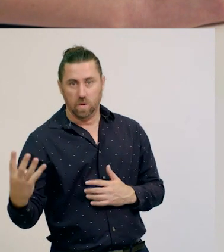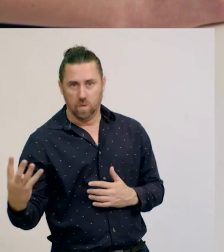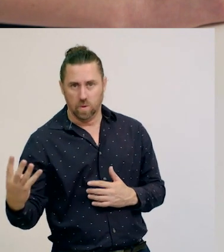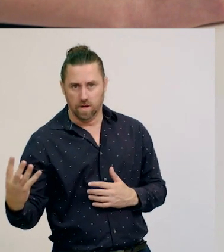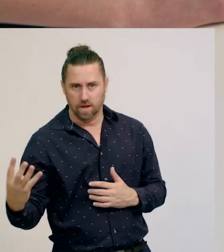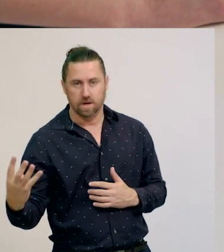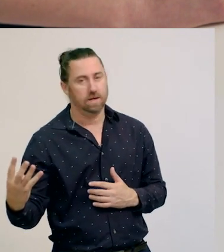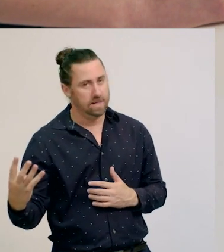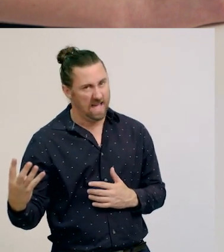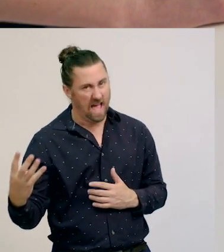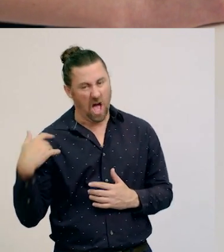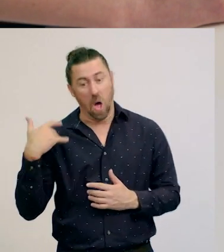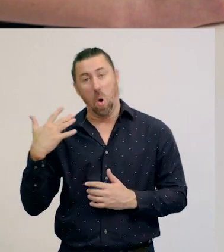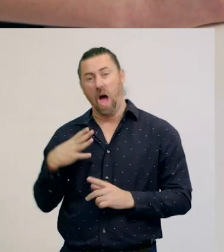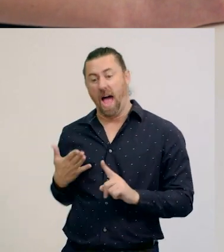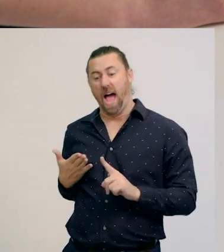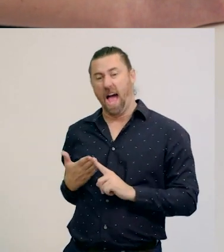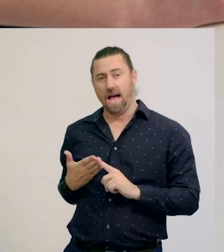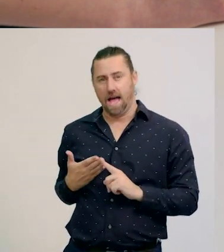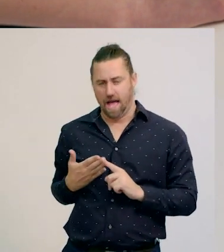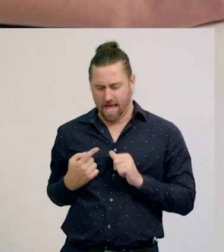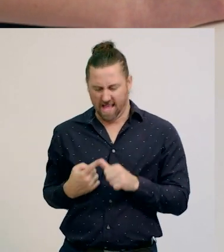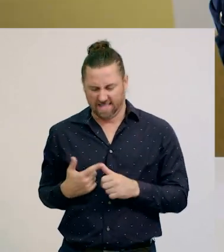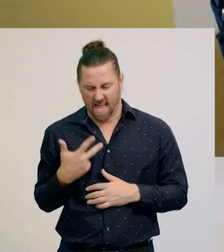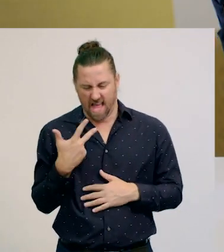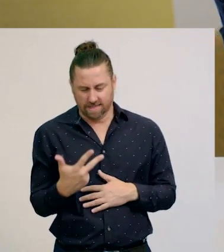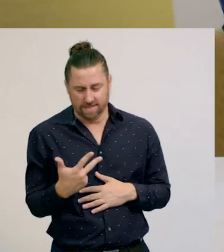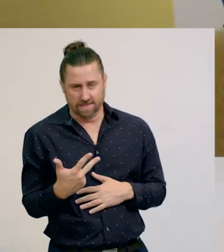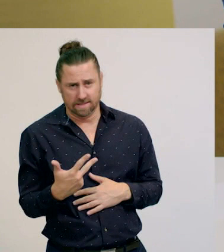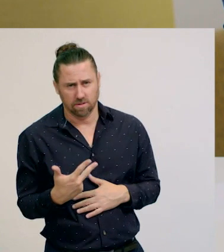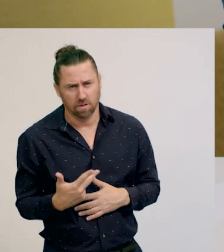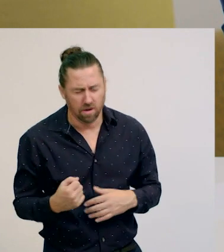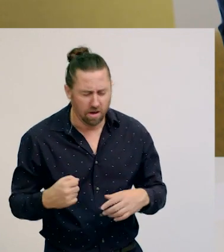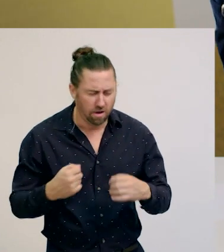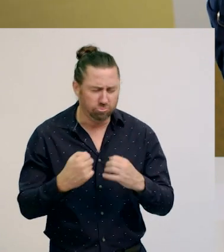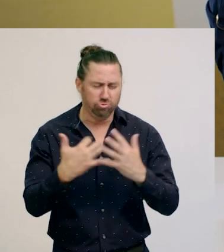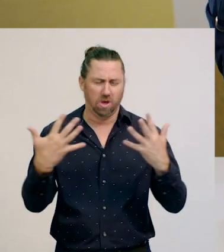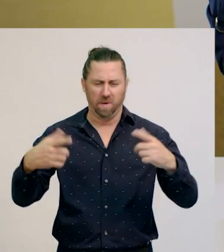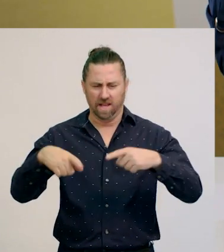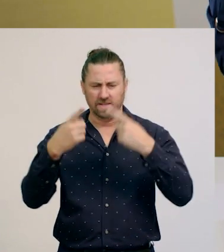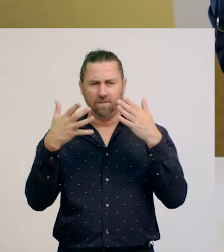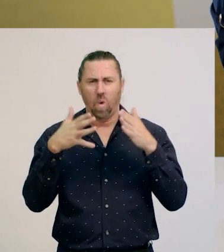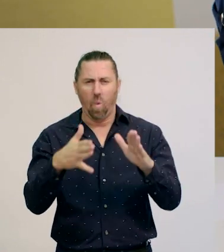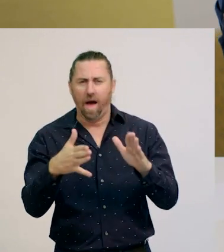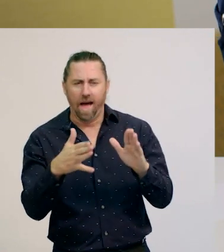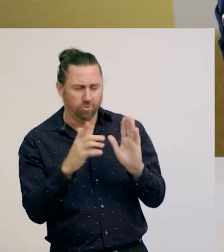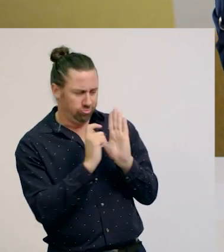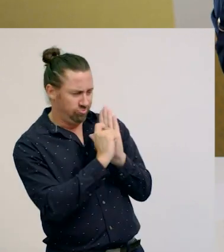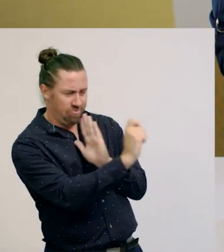Our target number is 8. Hm, you know, there's many ways, Jen, to make an expression that gets to this target number of 8.